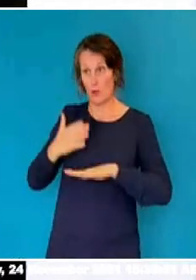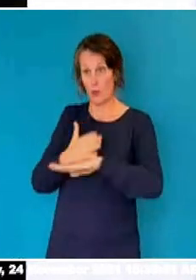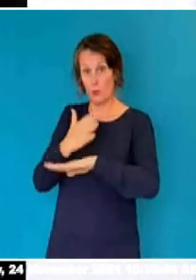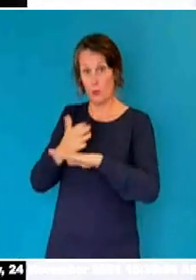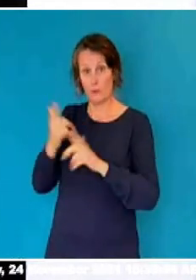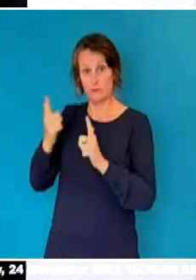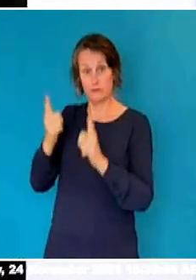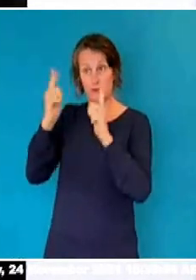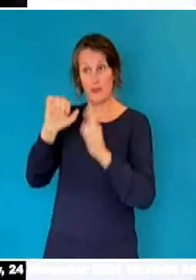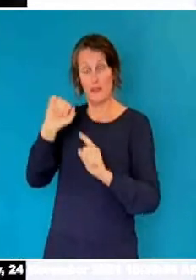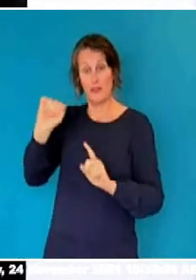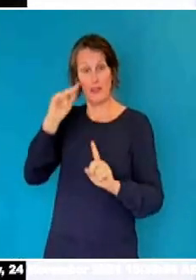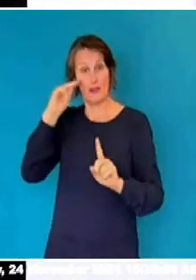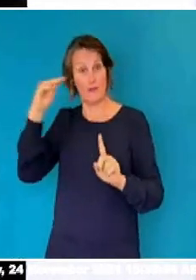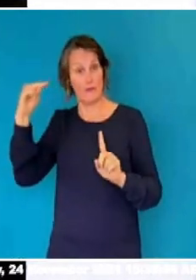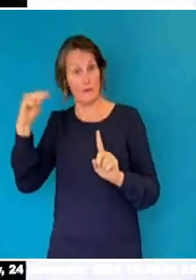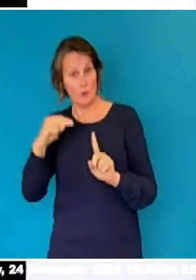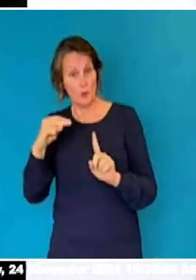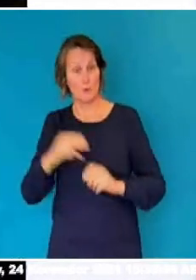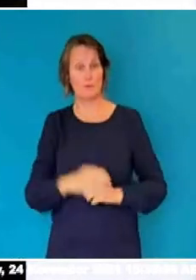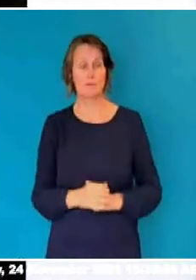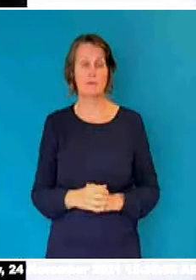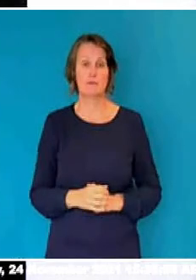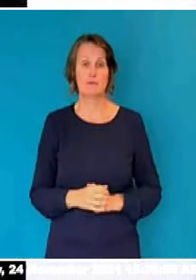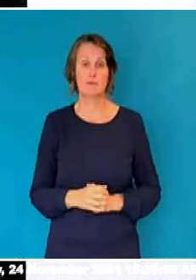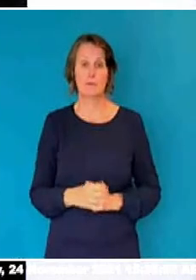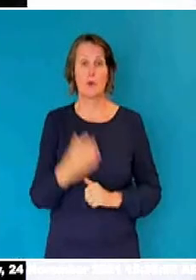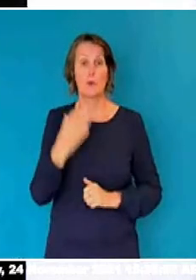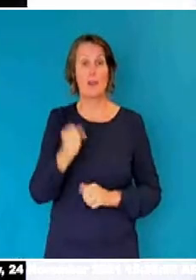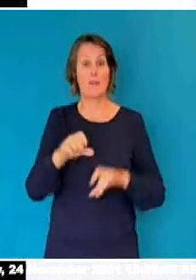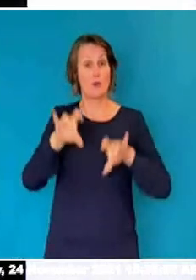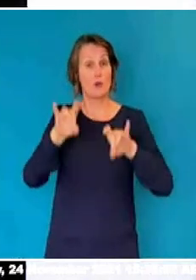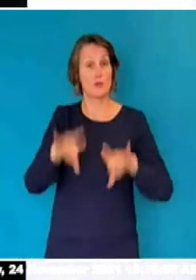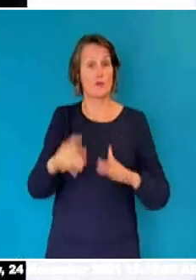evidence of witnesses from Australia Post and Lendlease.